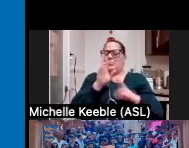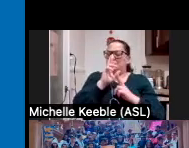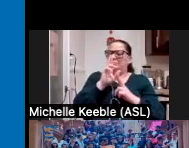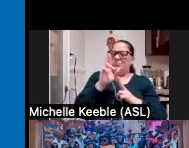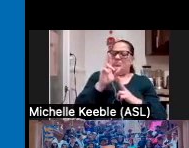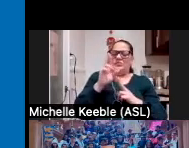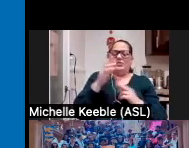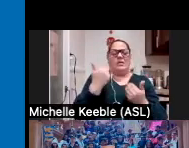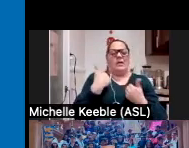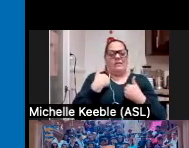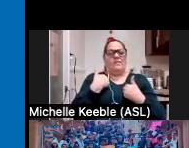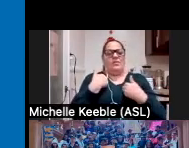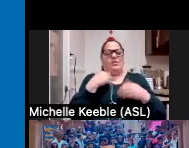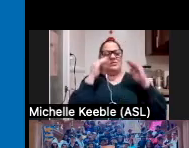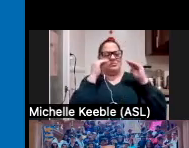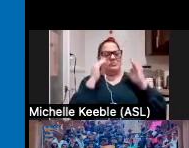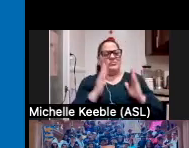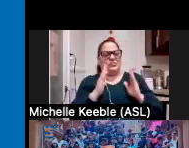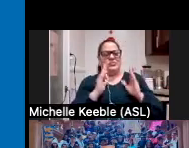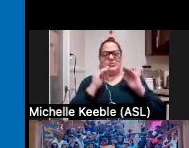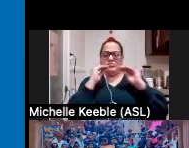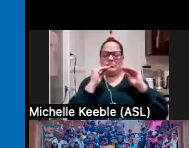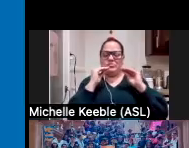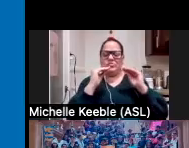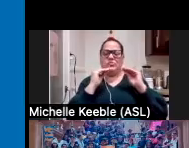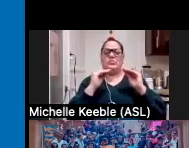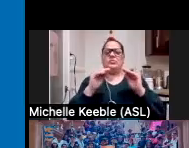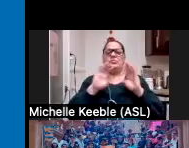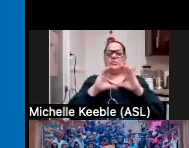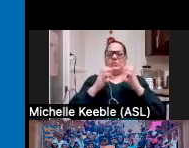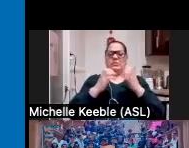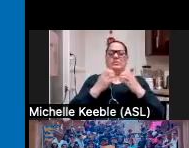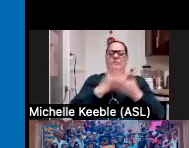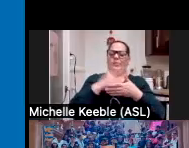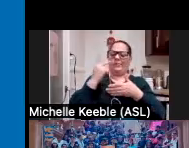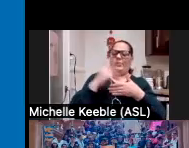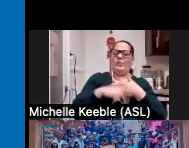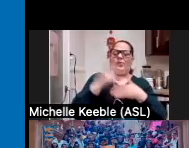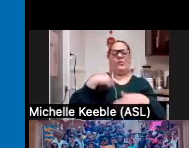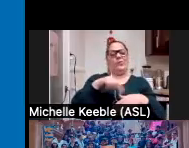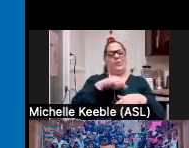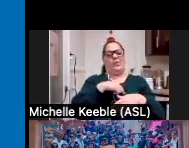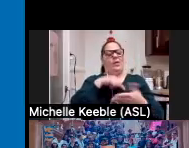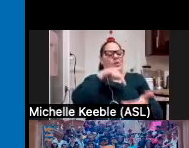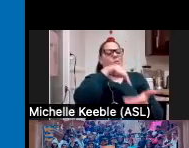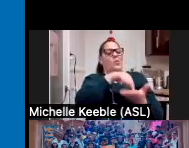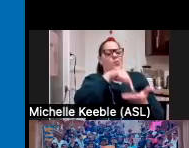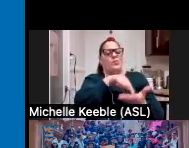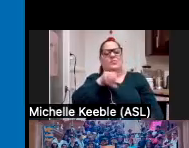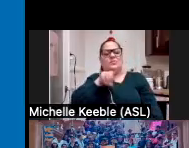faculty member who taught courses for the program. So, um, I know we all owe Devva a great debt. Um,